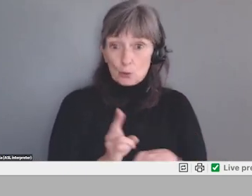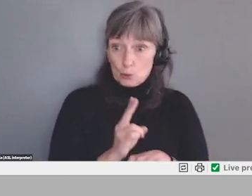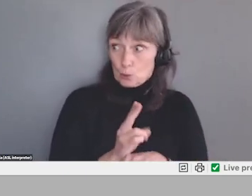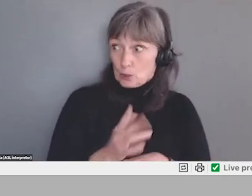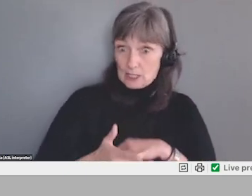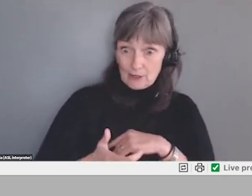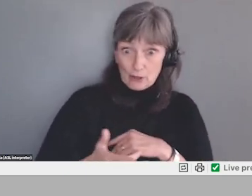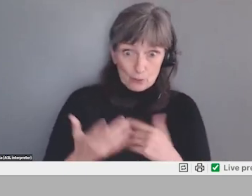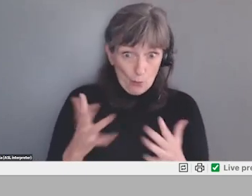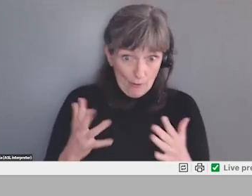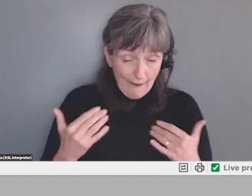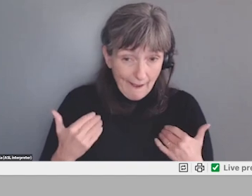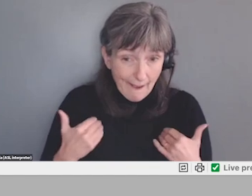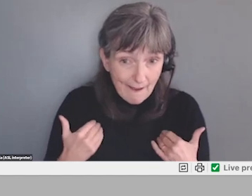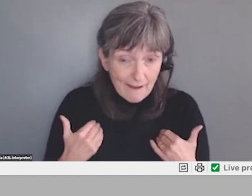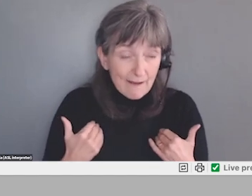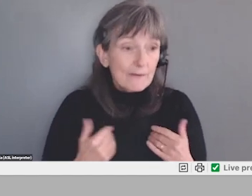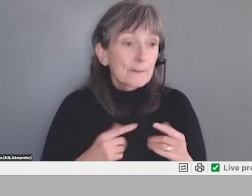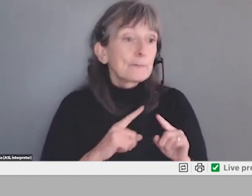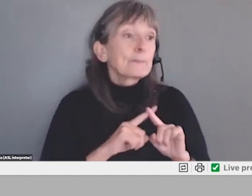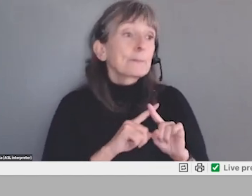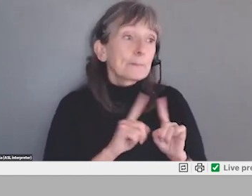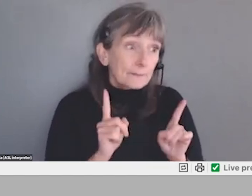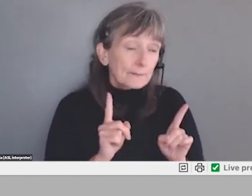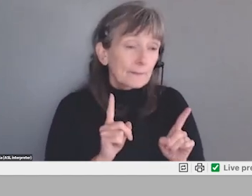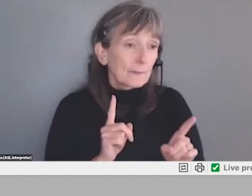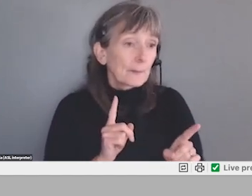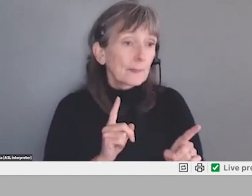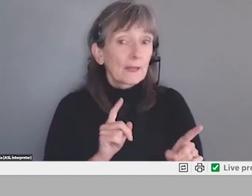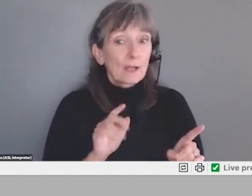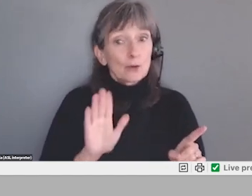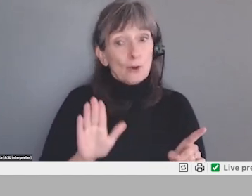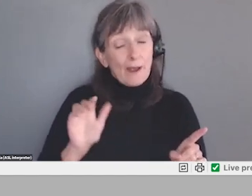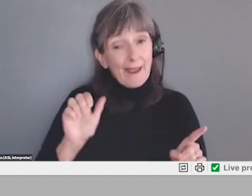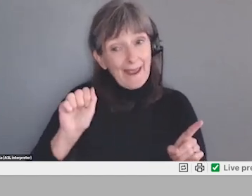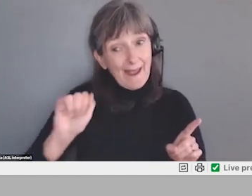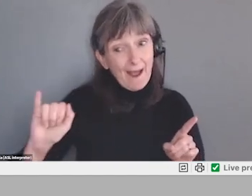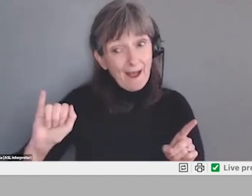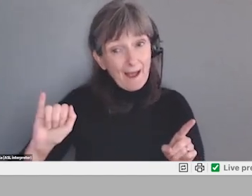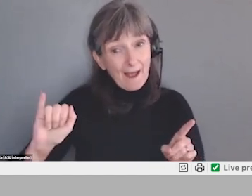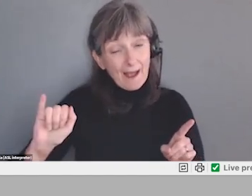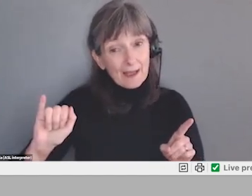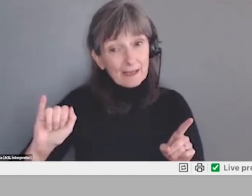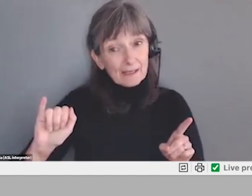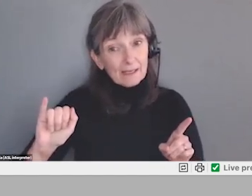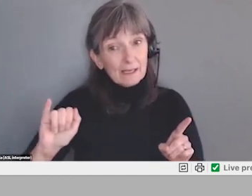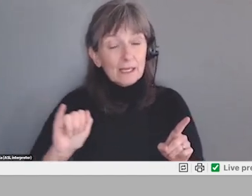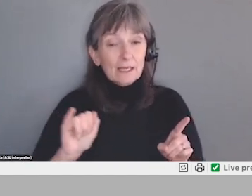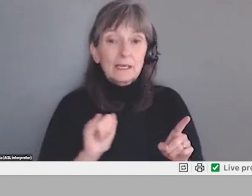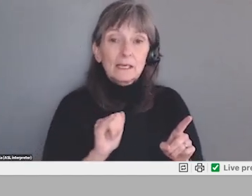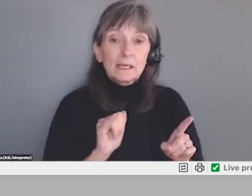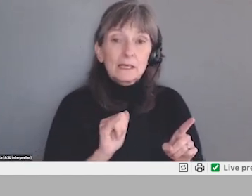but what you're doing is AI is giving the control to the creator and making this available to